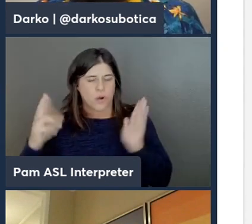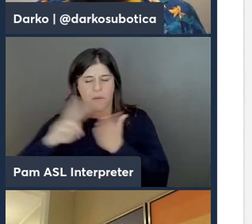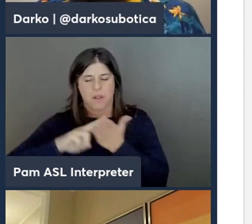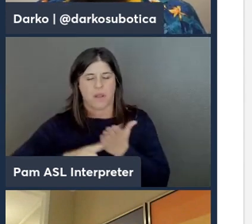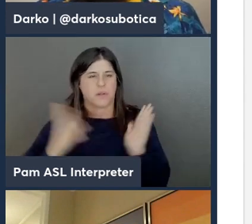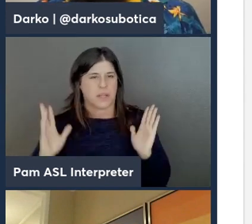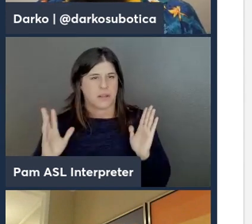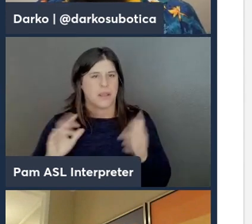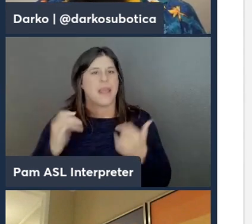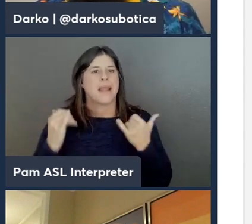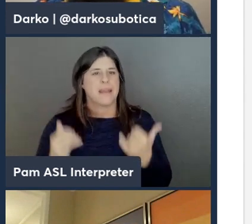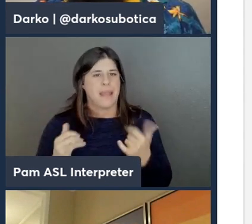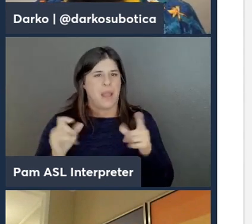and now I can select,